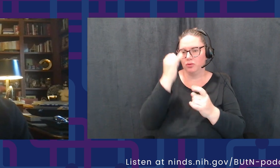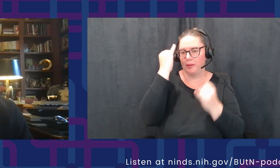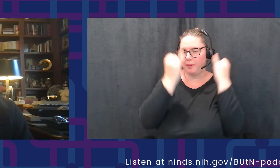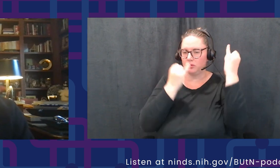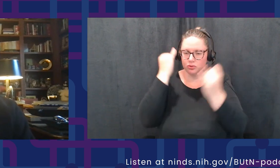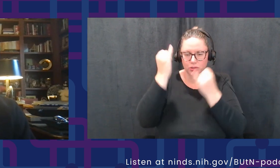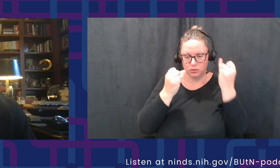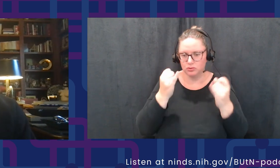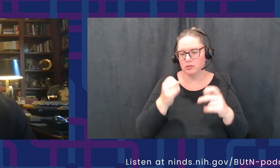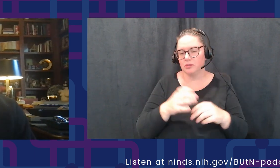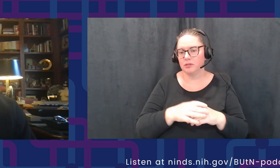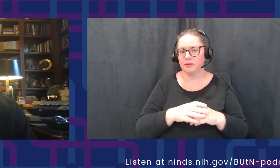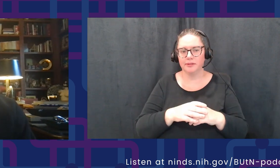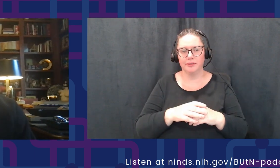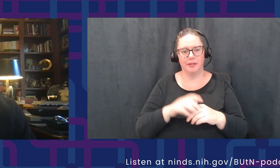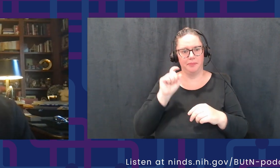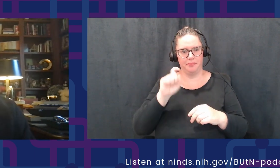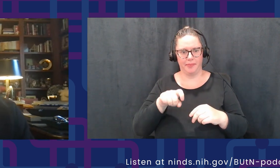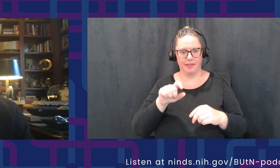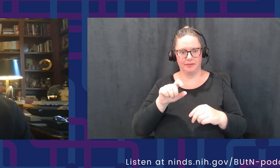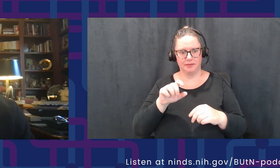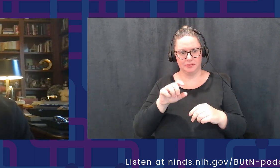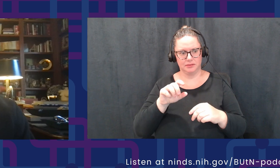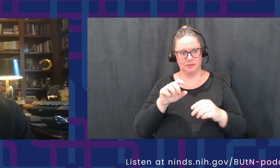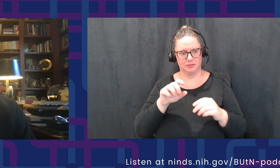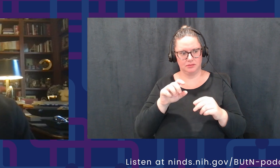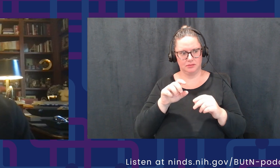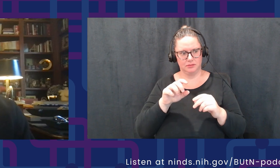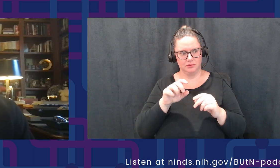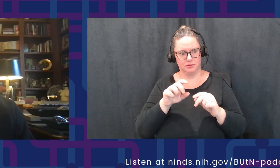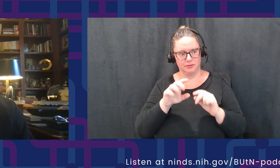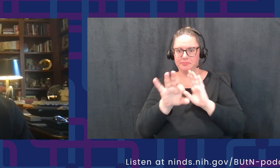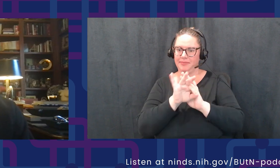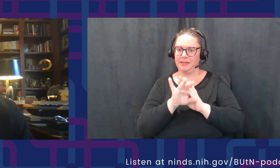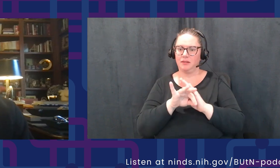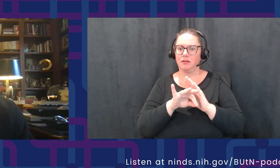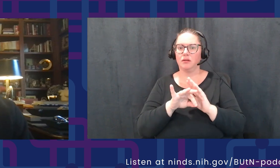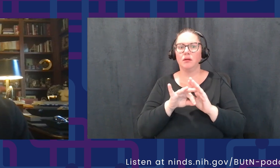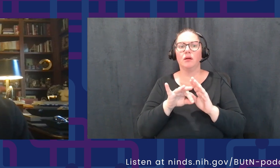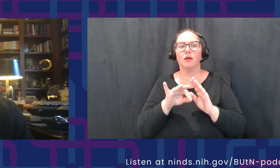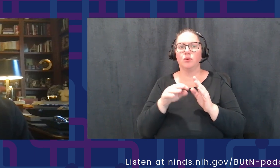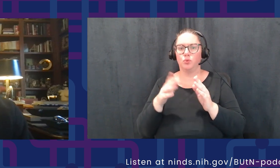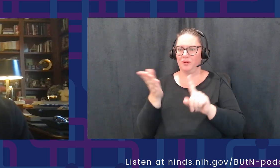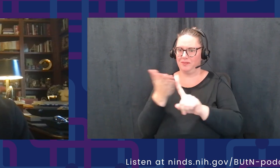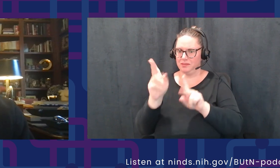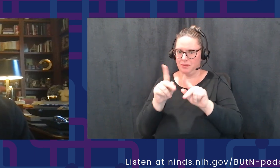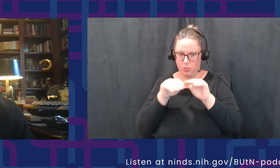It has to be such a title that people are going to want to go into that room, you